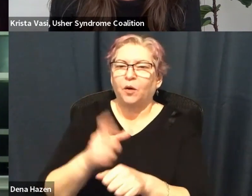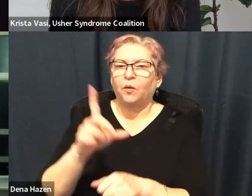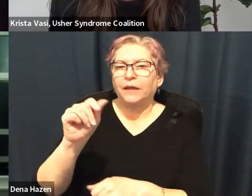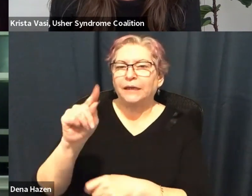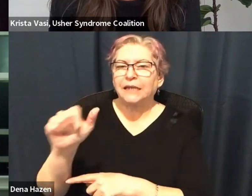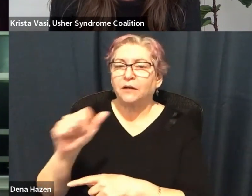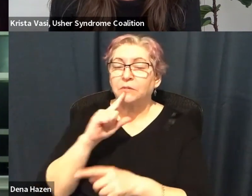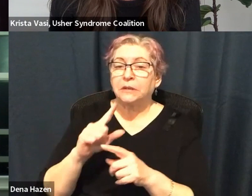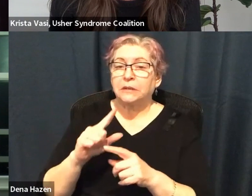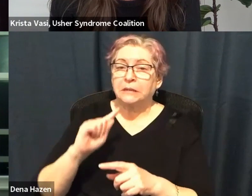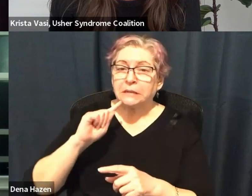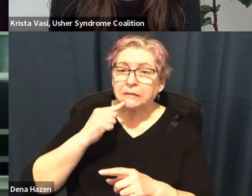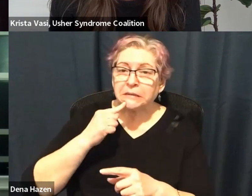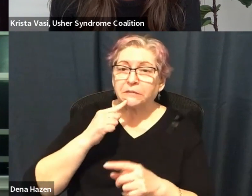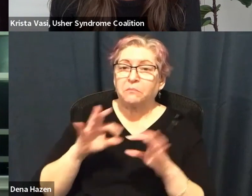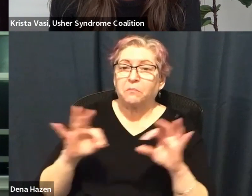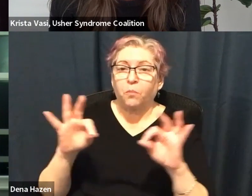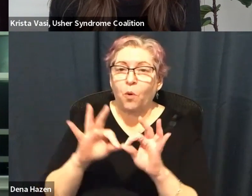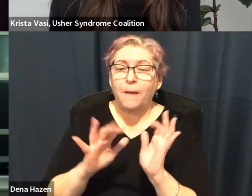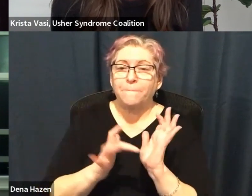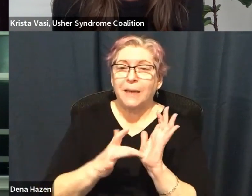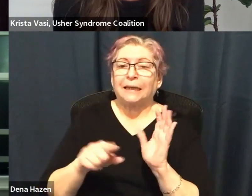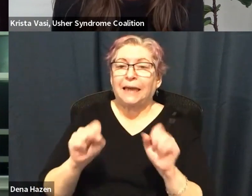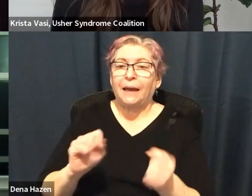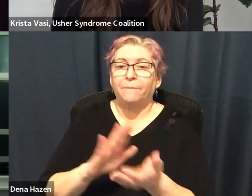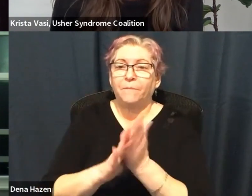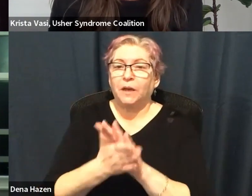a medicine it can be. But we're just unfortunately too early